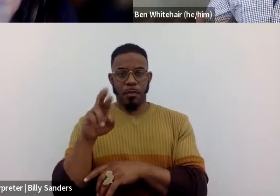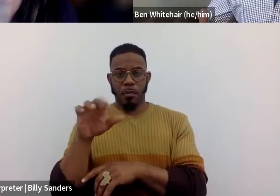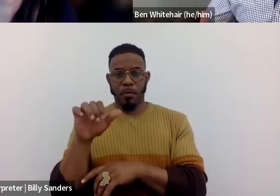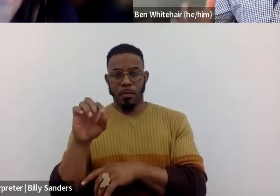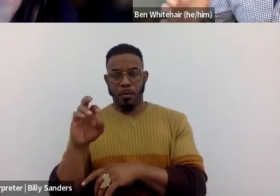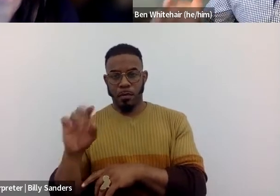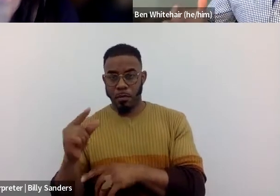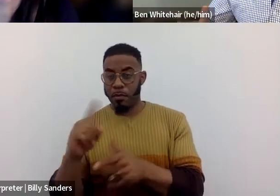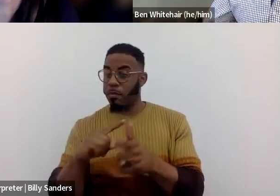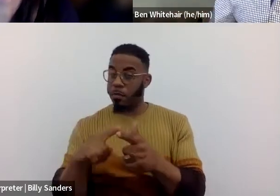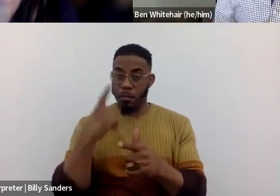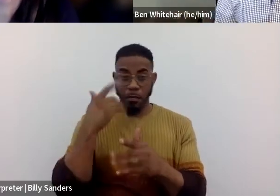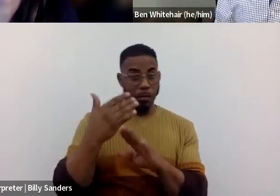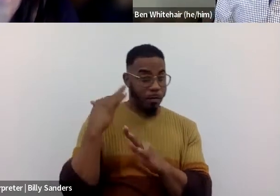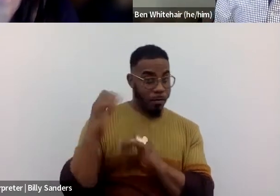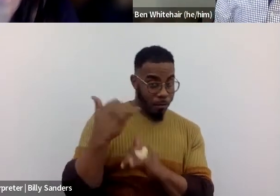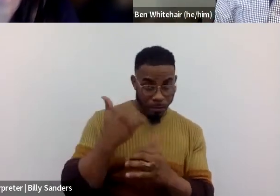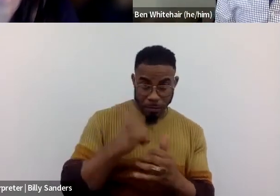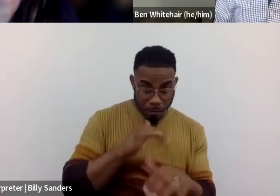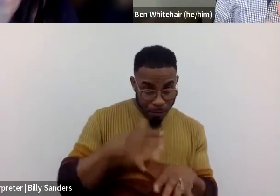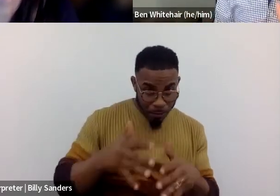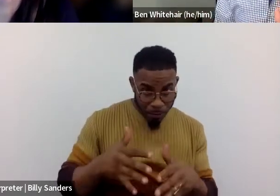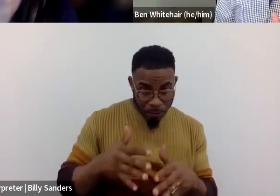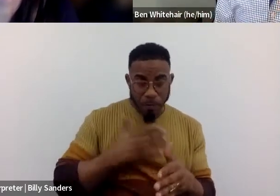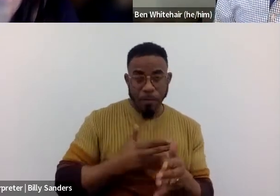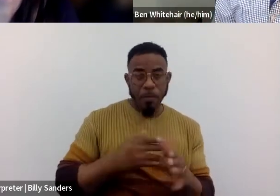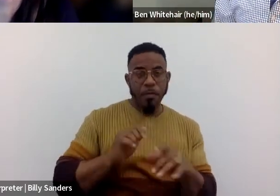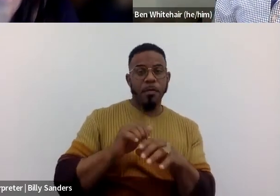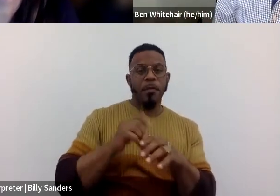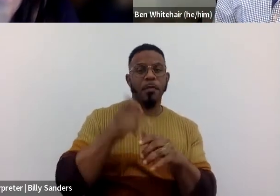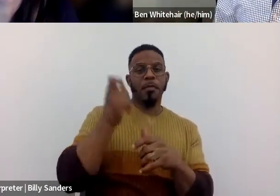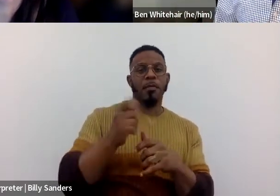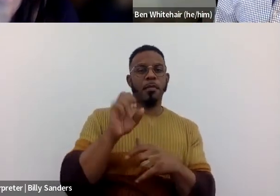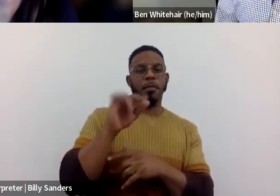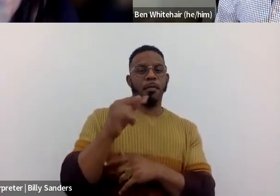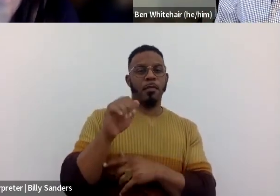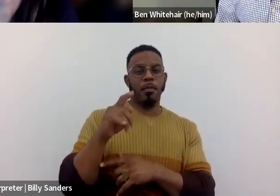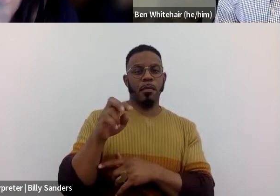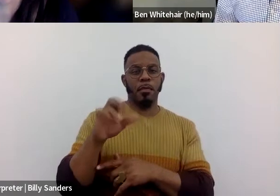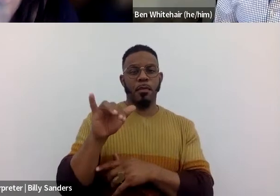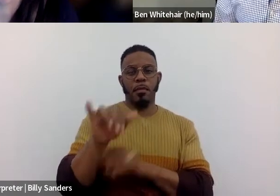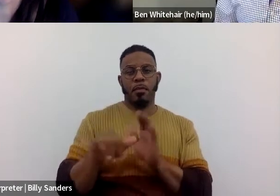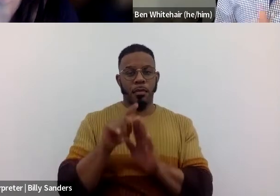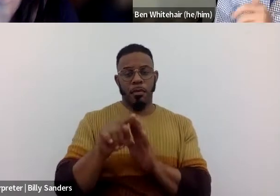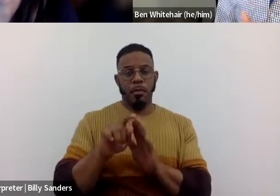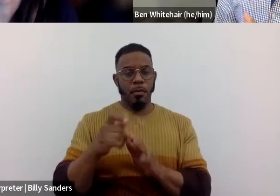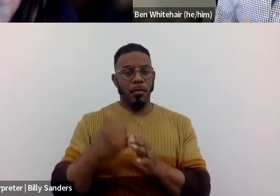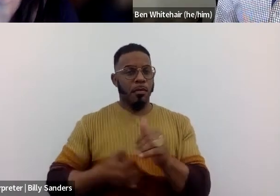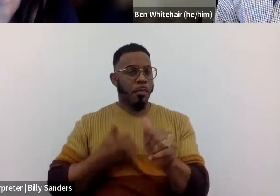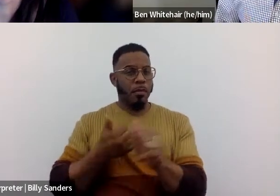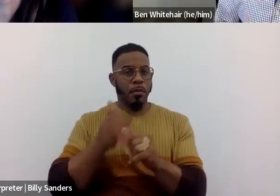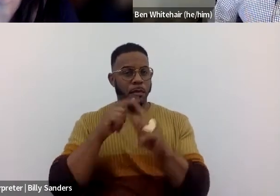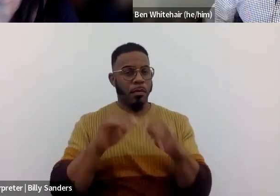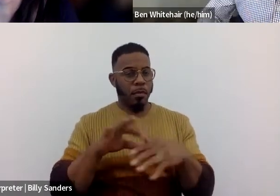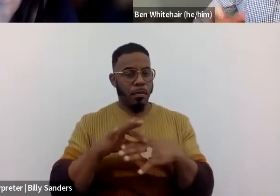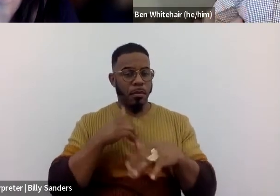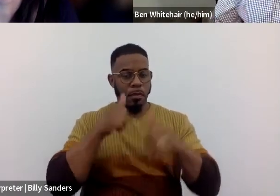and before we go, if you haven't already, please subscribe to SAG-AFTRA's YouTube channel to get updates on all of the content we are posting,